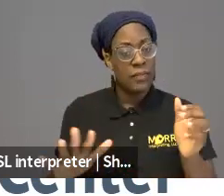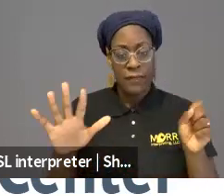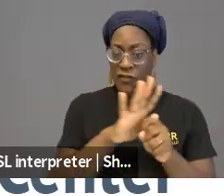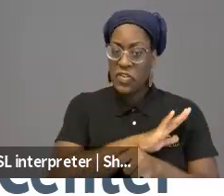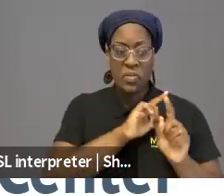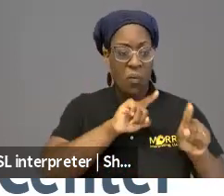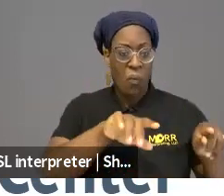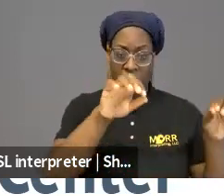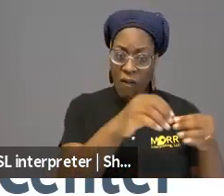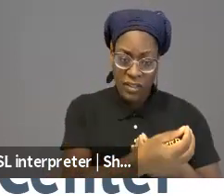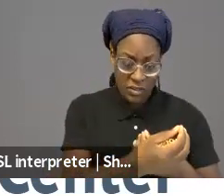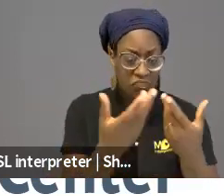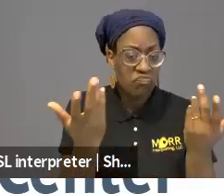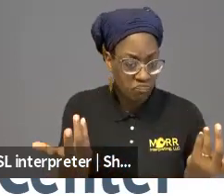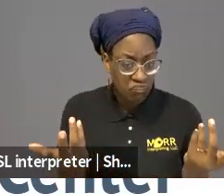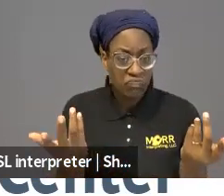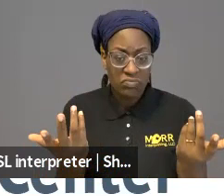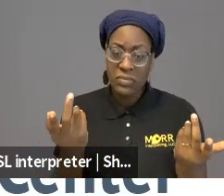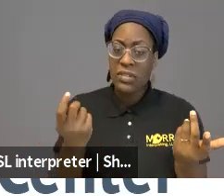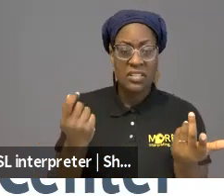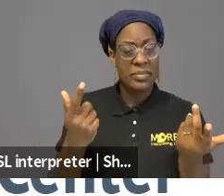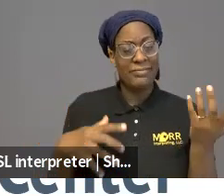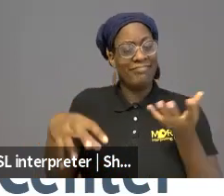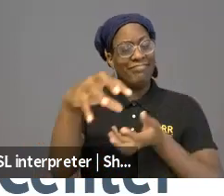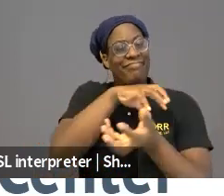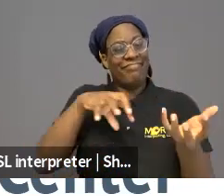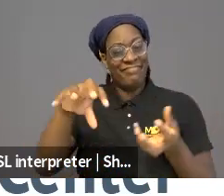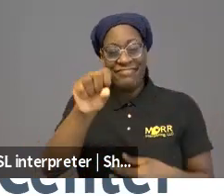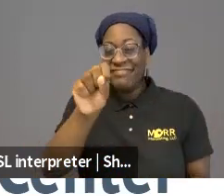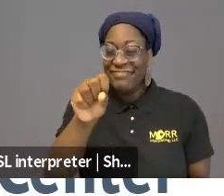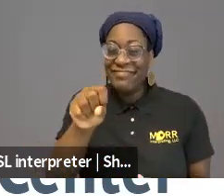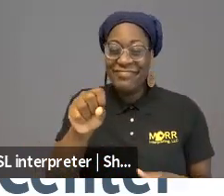So it's a little bit all over the place, but we are trying to make things work.